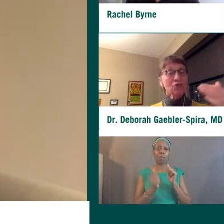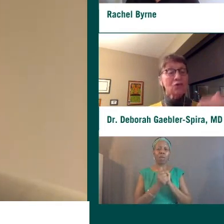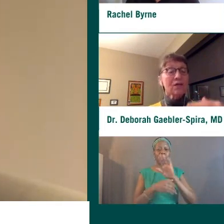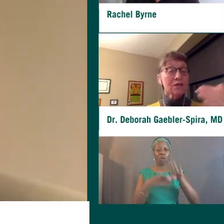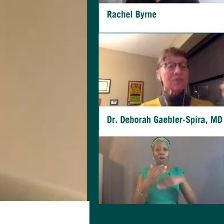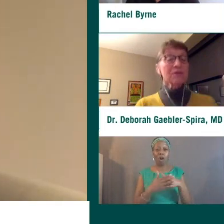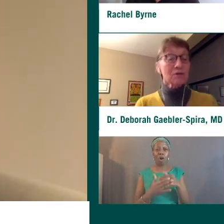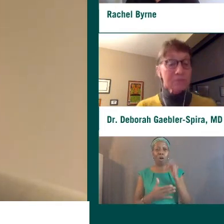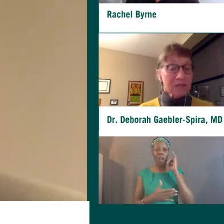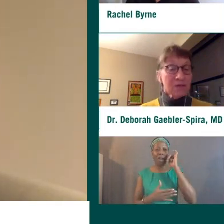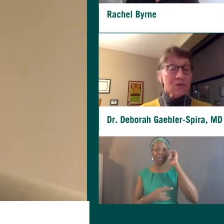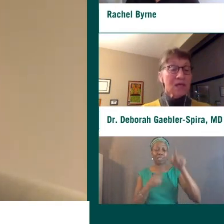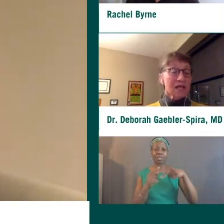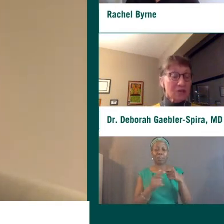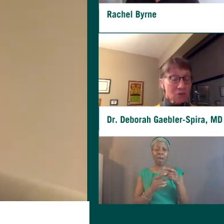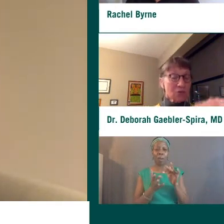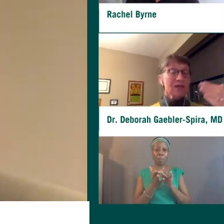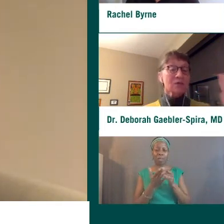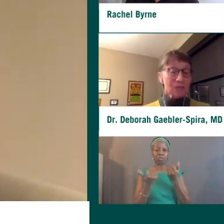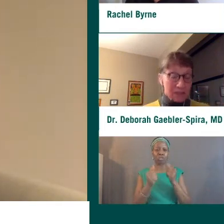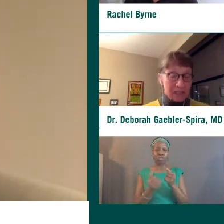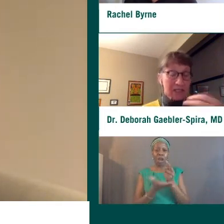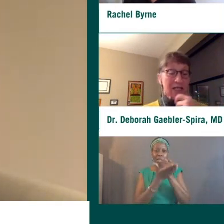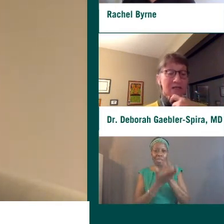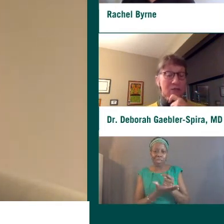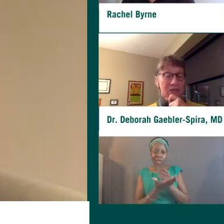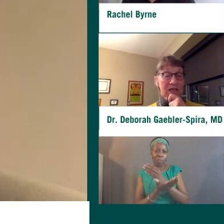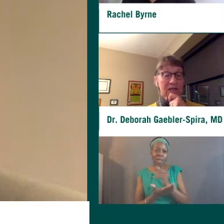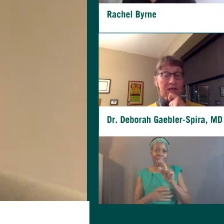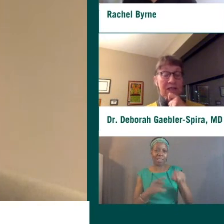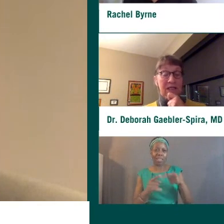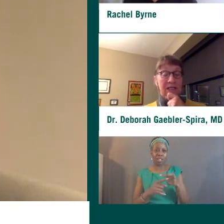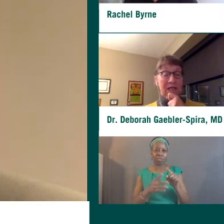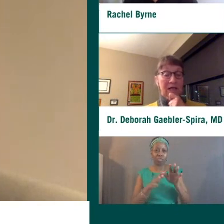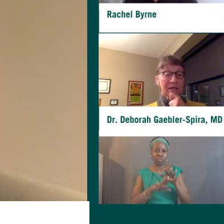you try the therapies and you escalate as you need to